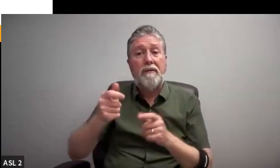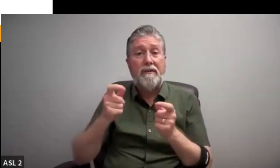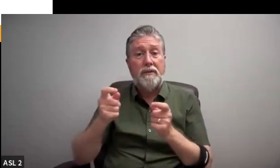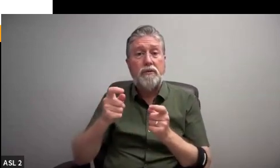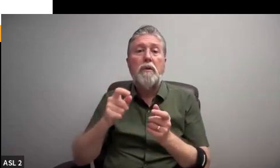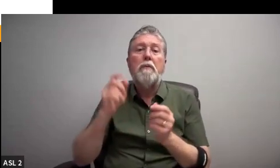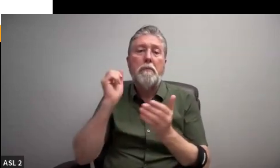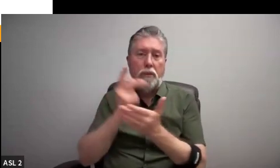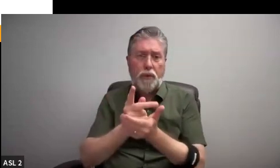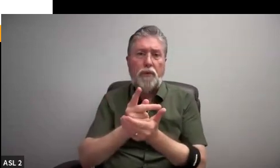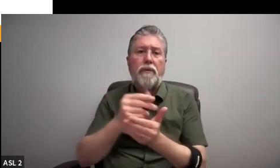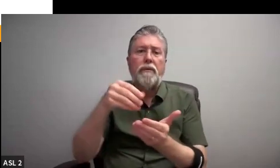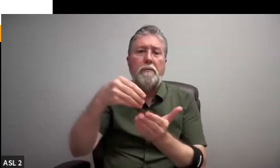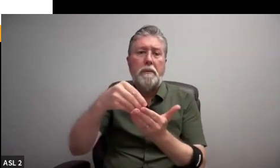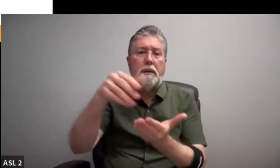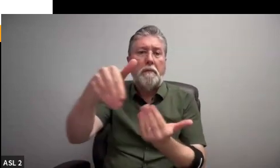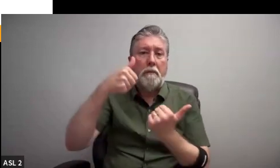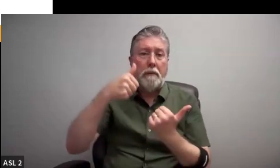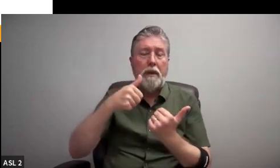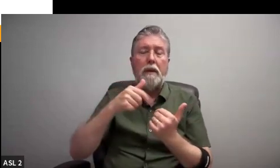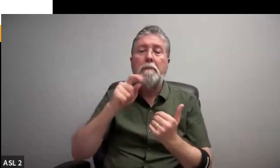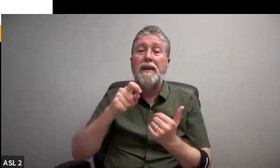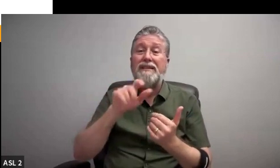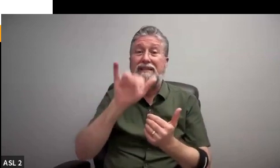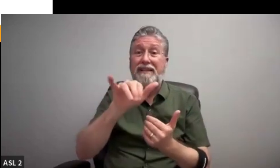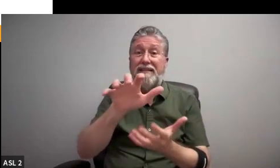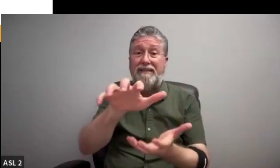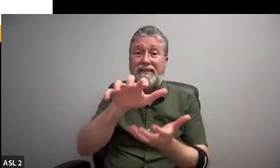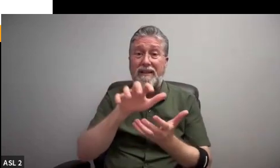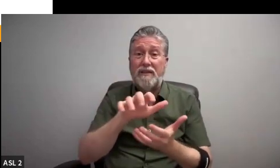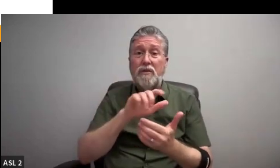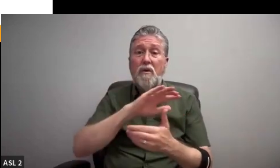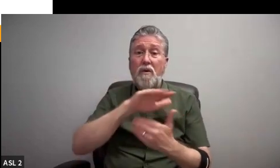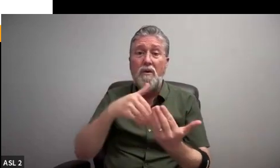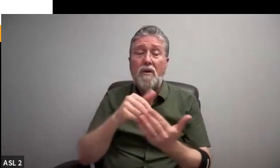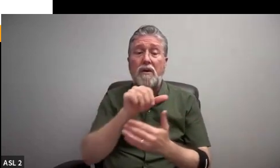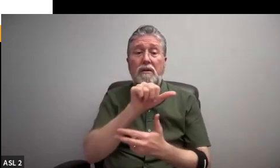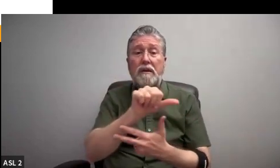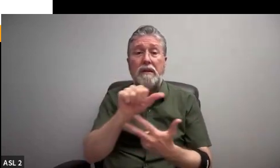funds must be made available to all AAAs that request funds available for reallocation;